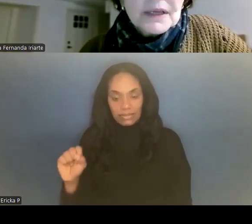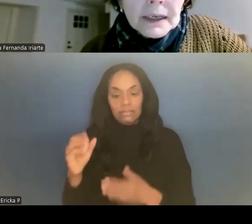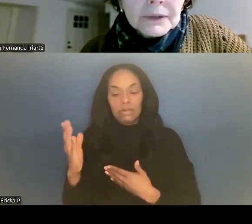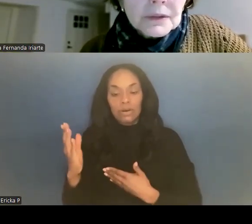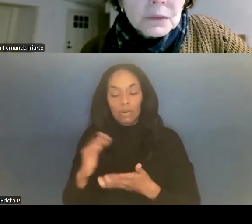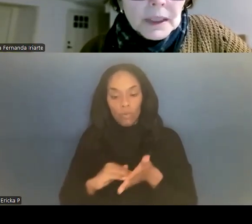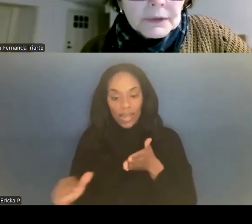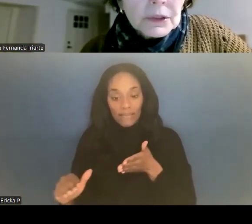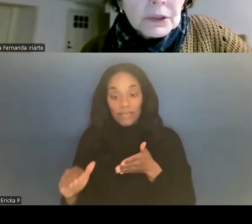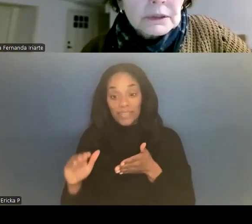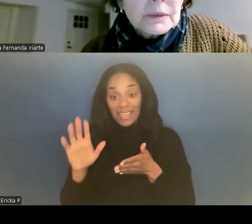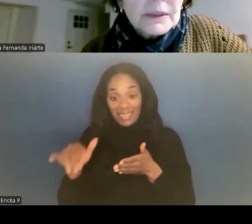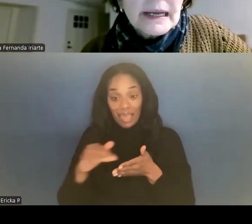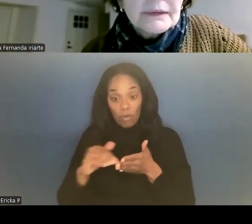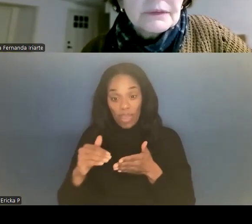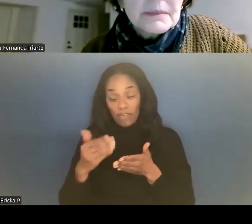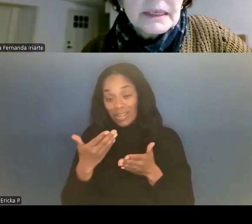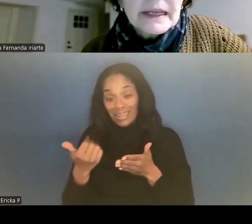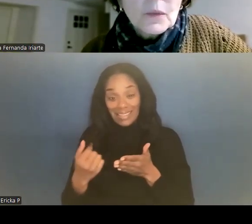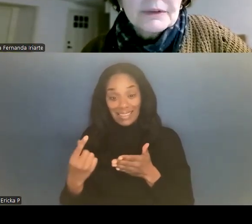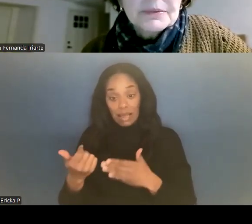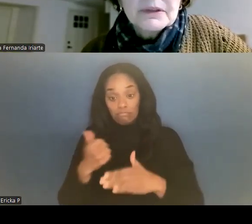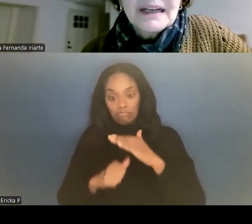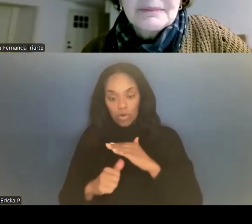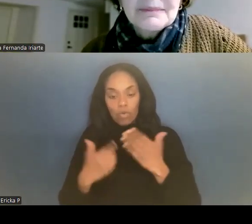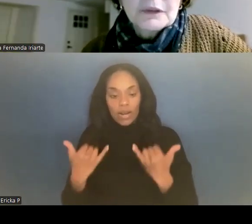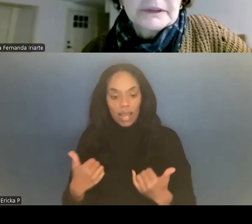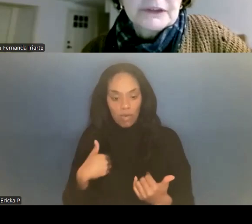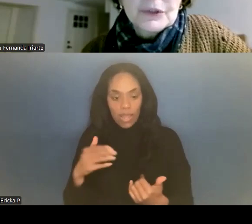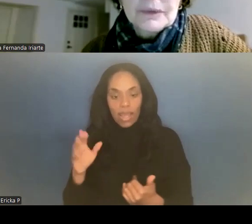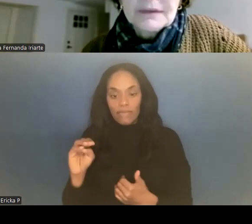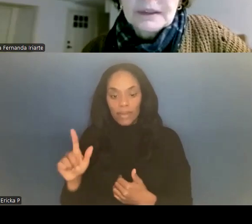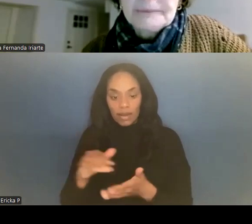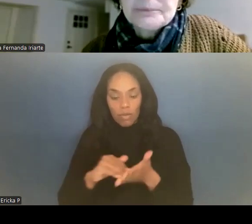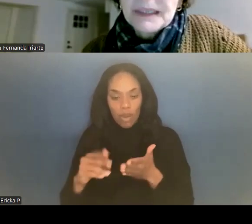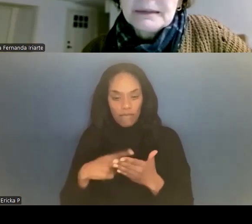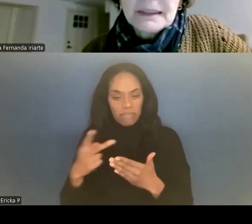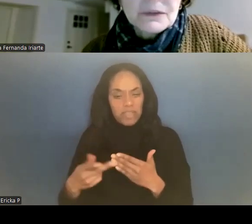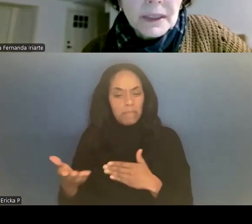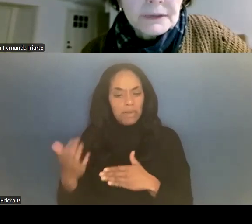Under this waiver currently we have the Medi-Cal waiver program was formerly known as the Aids waiver